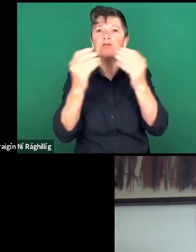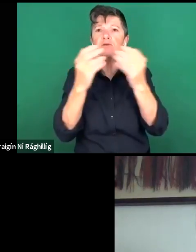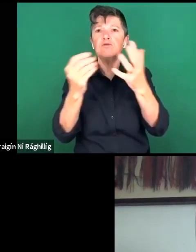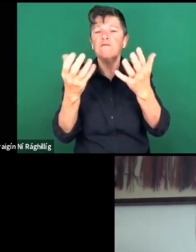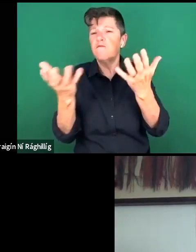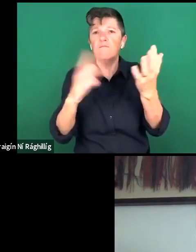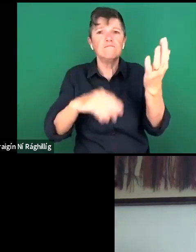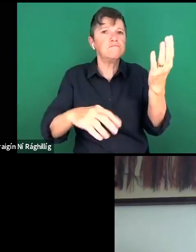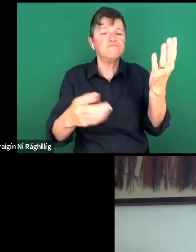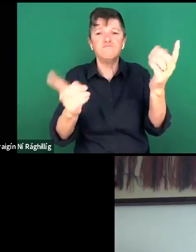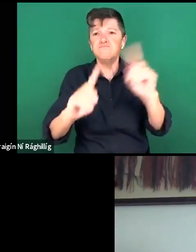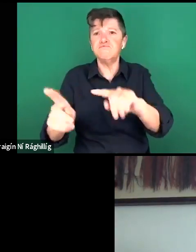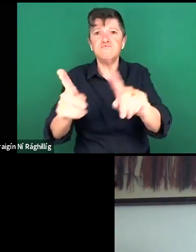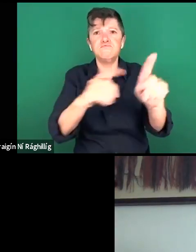history.